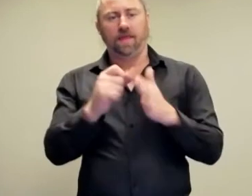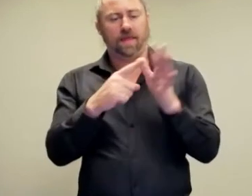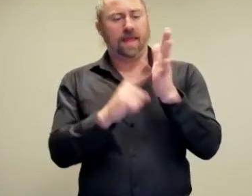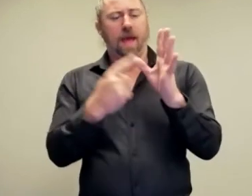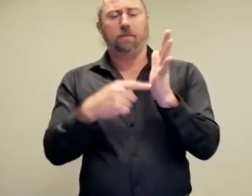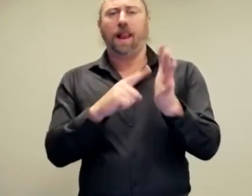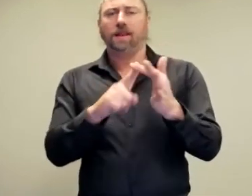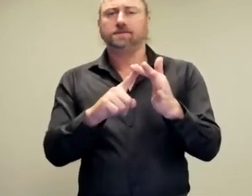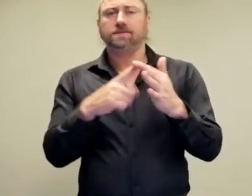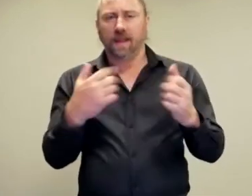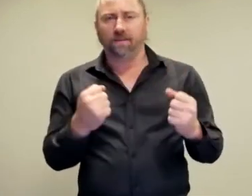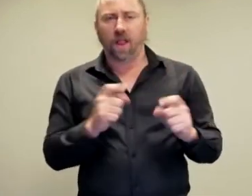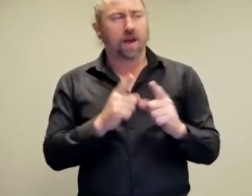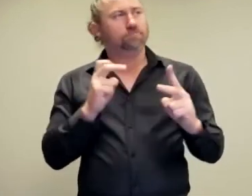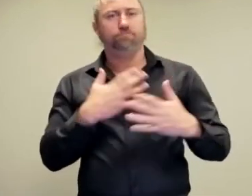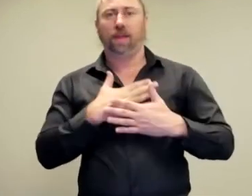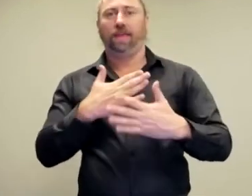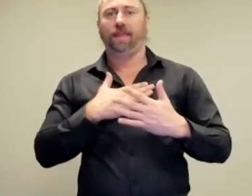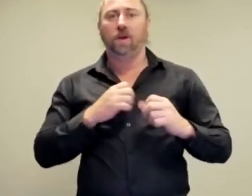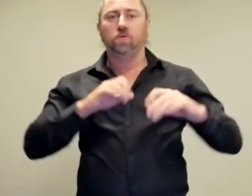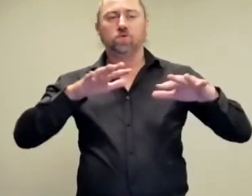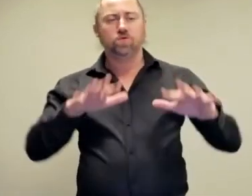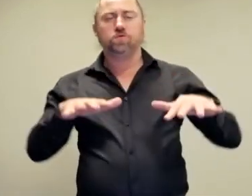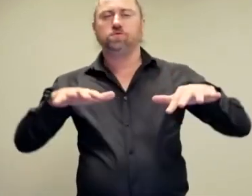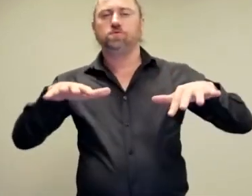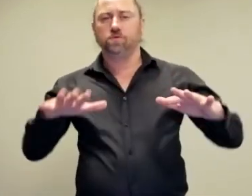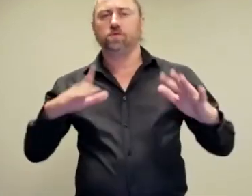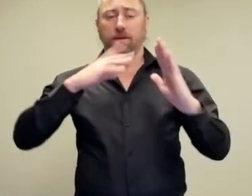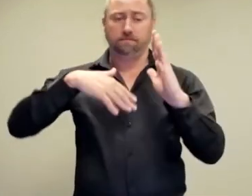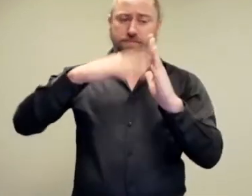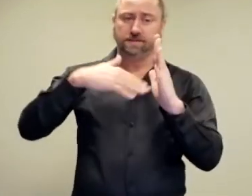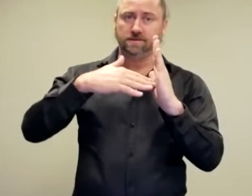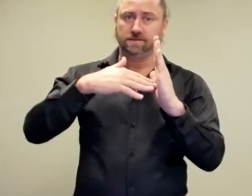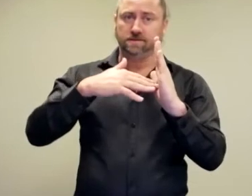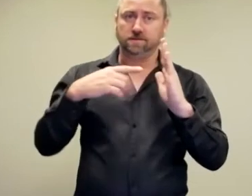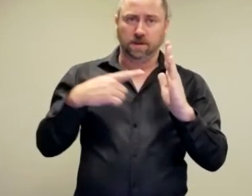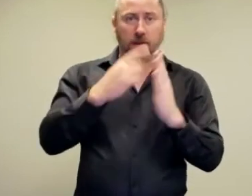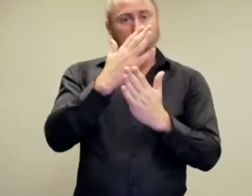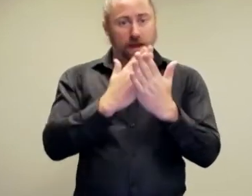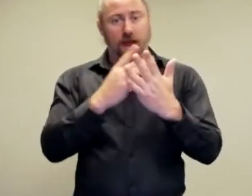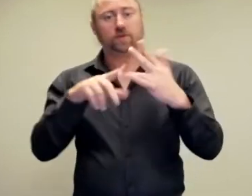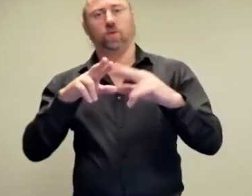earlier on also alluded to that idea that painting is really part of a vibrant